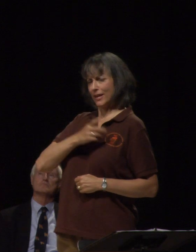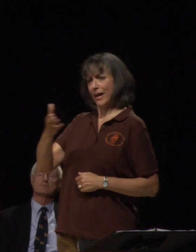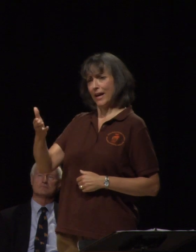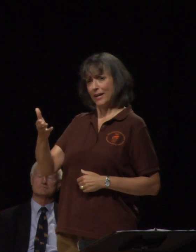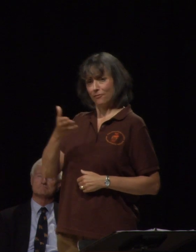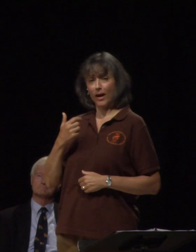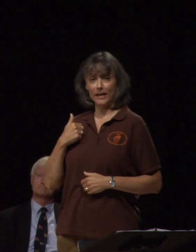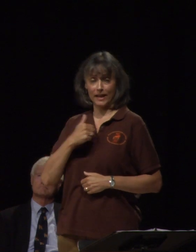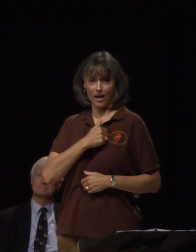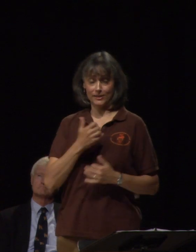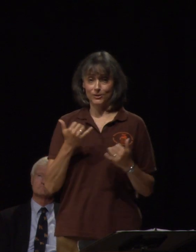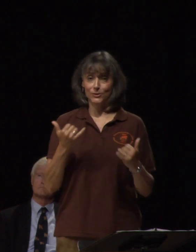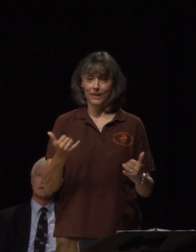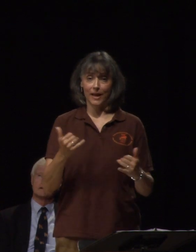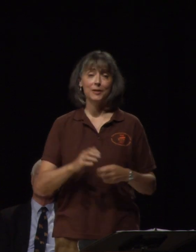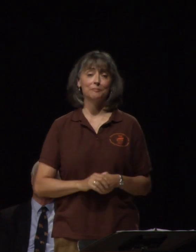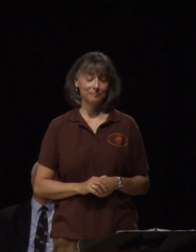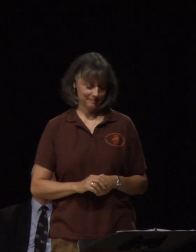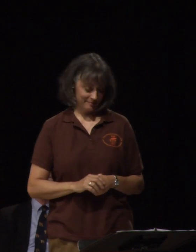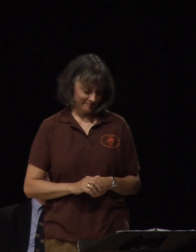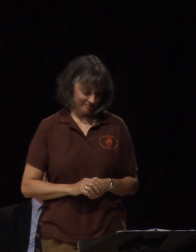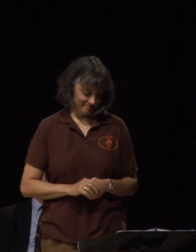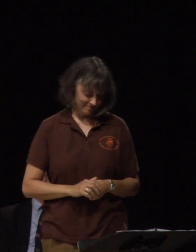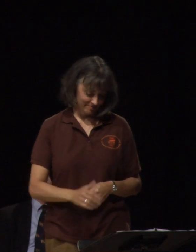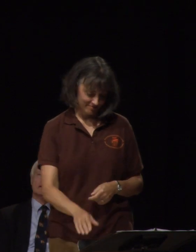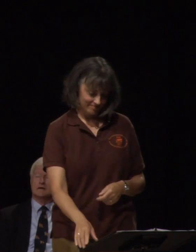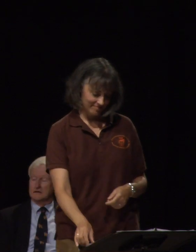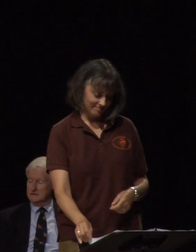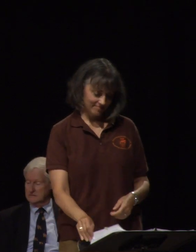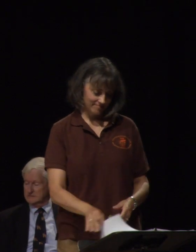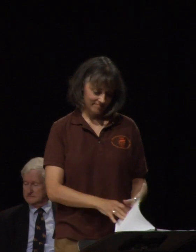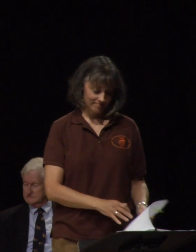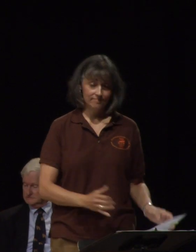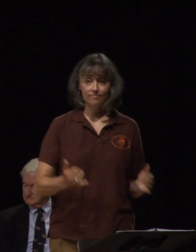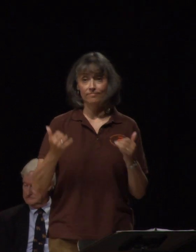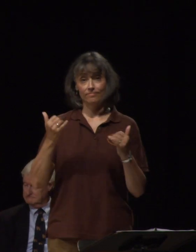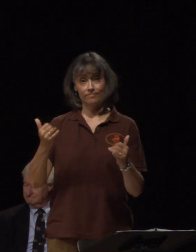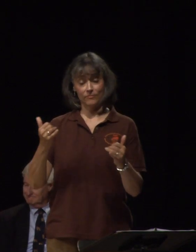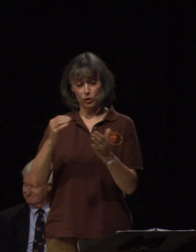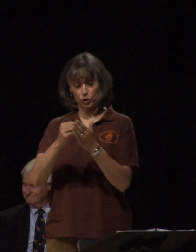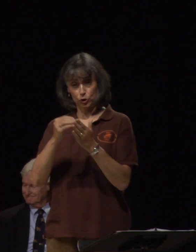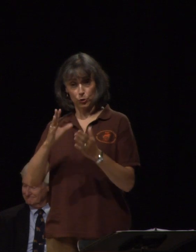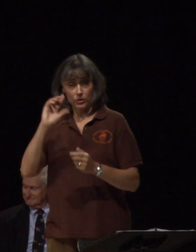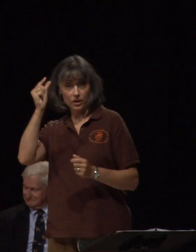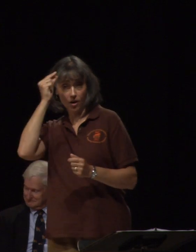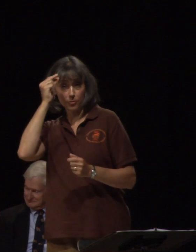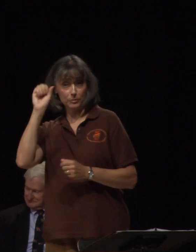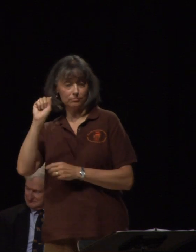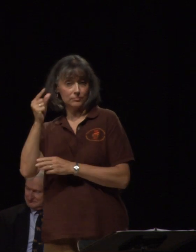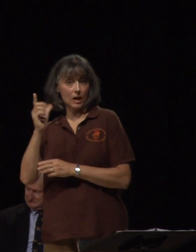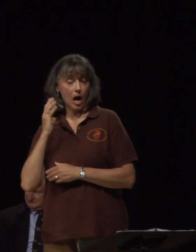TODAY. FROM THE PERSPECTIVE OF STUDENT GOVERNMENT, OUR THEME -